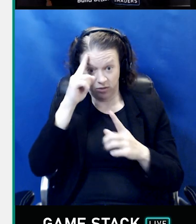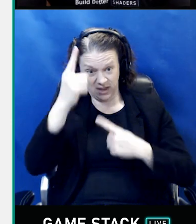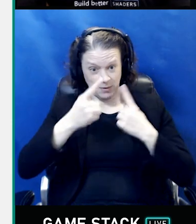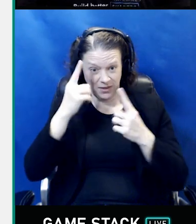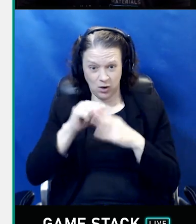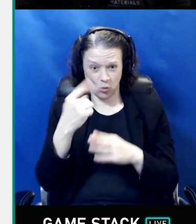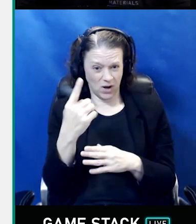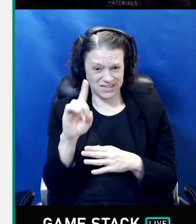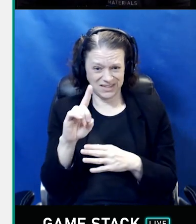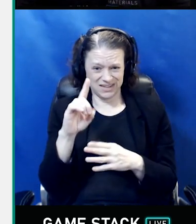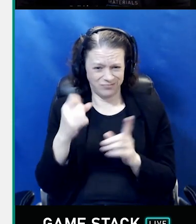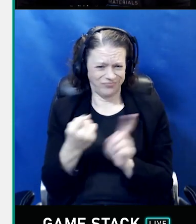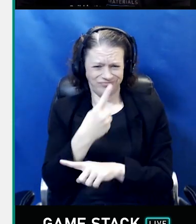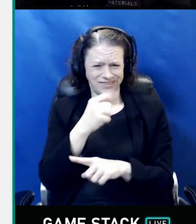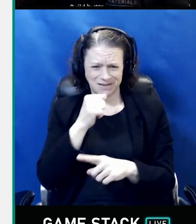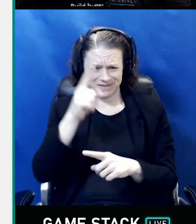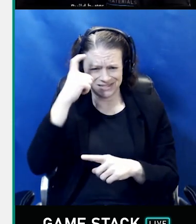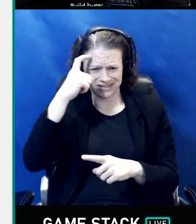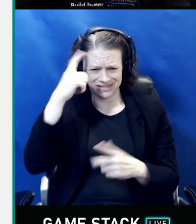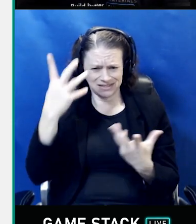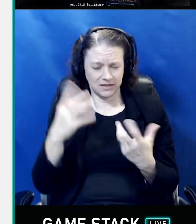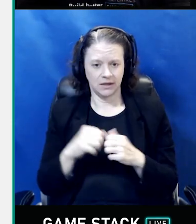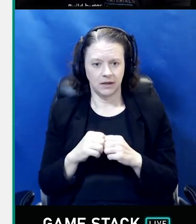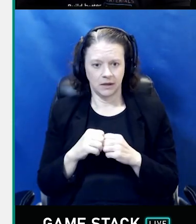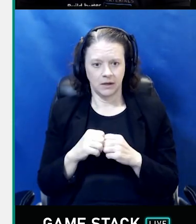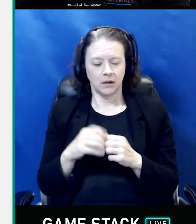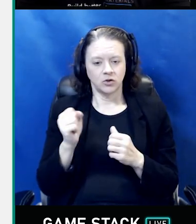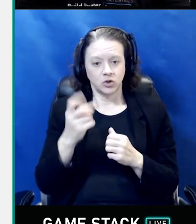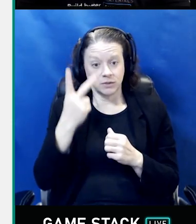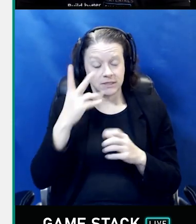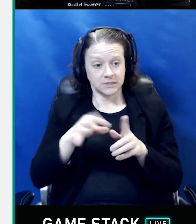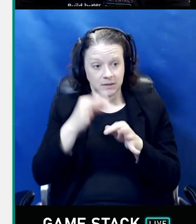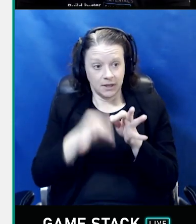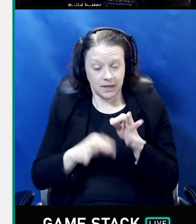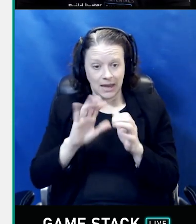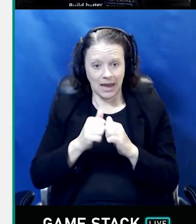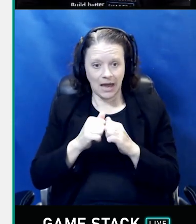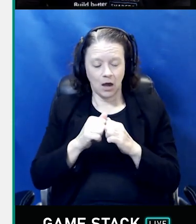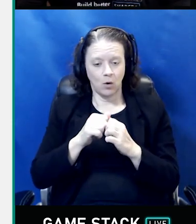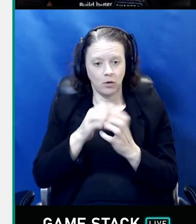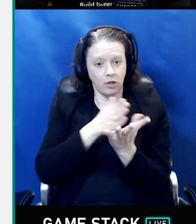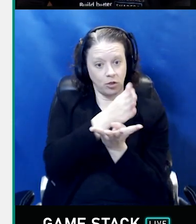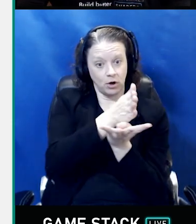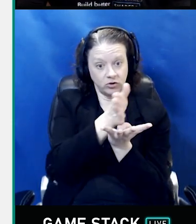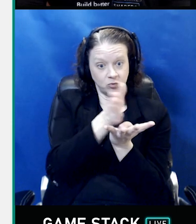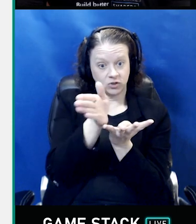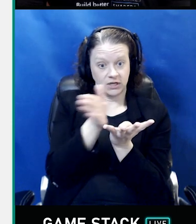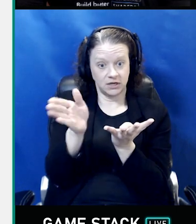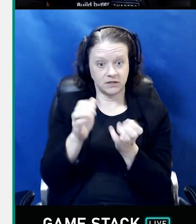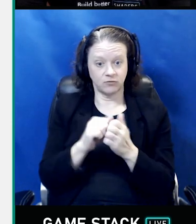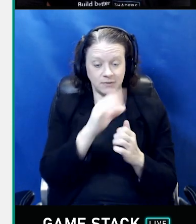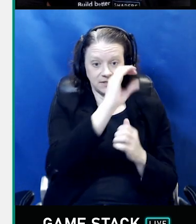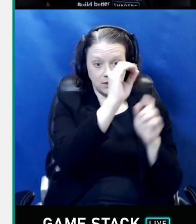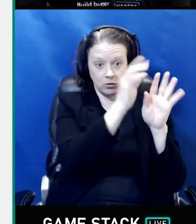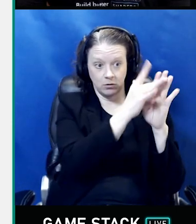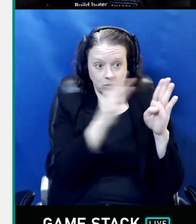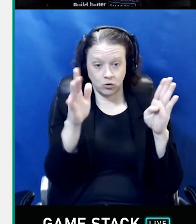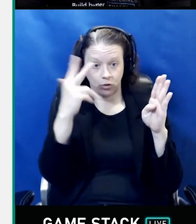So first of all we see very simply just how the how the threads proceed from in their indices from zero to three. And you can see that we've kind of formed a